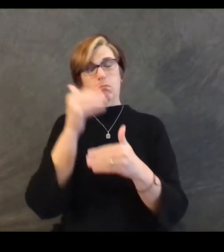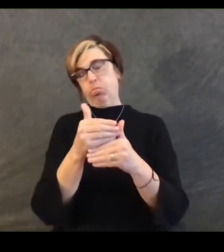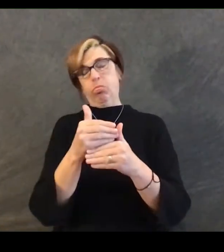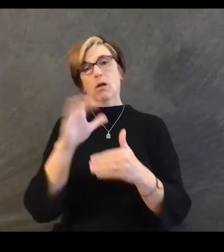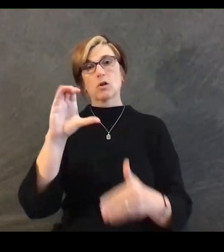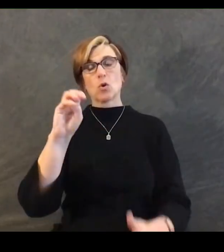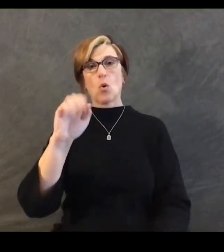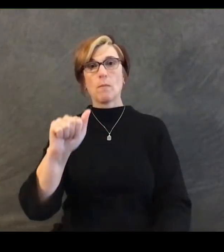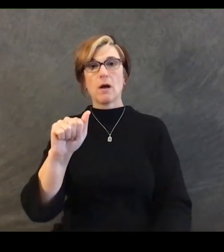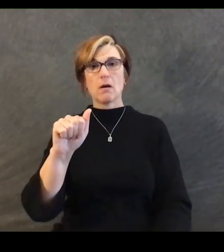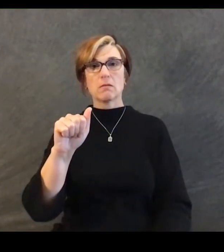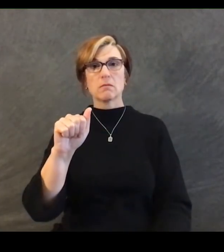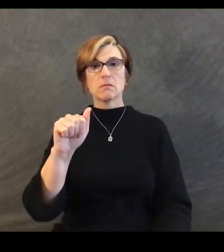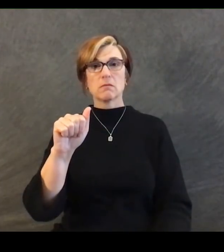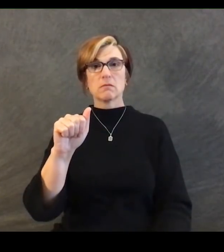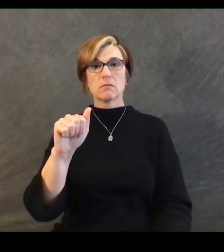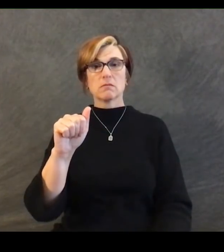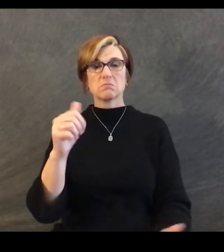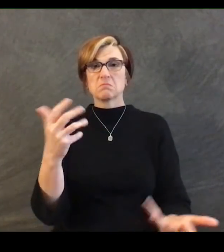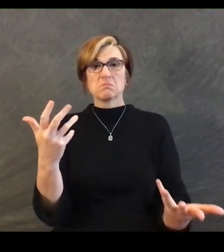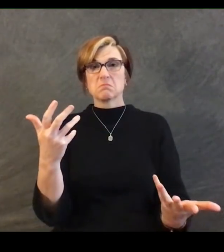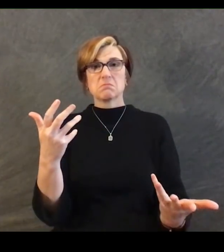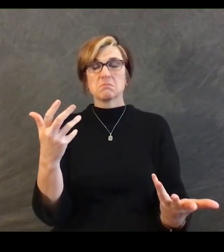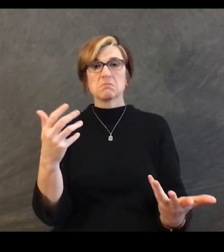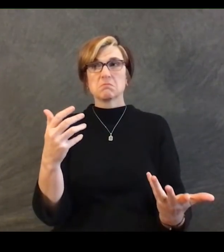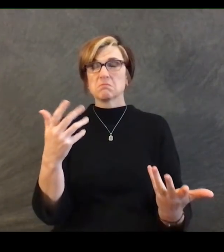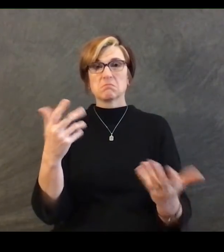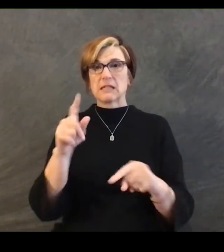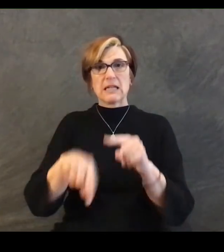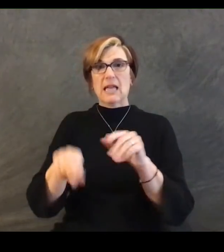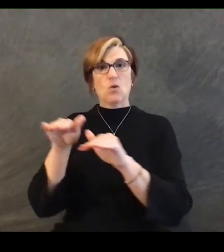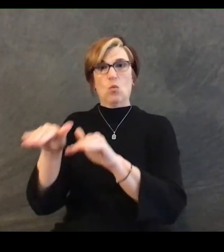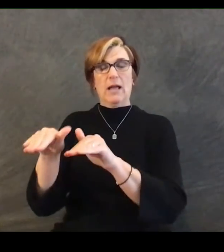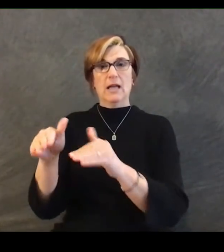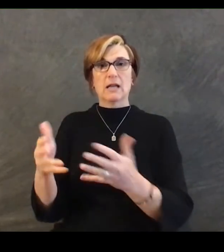seen before in this country and with all of that being said the countries come